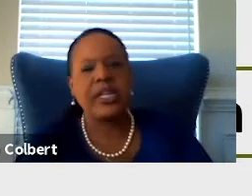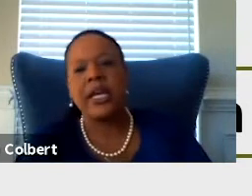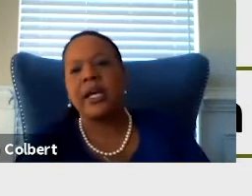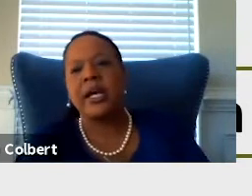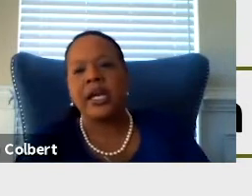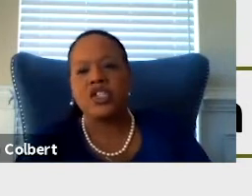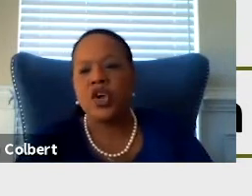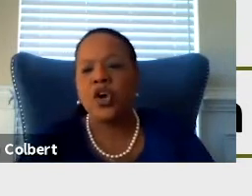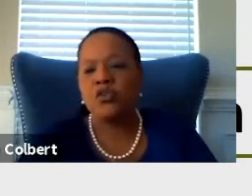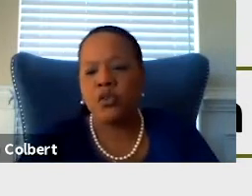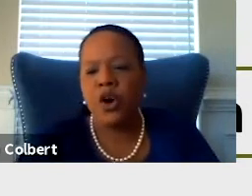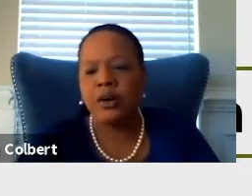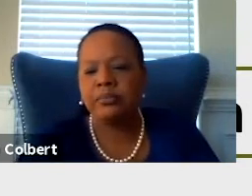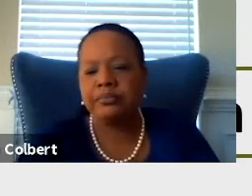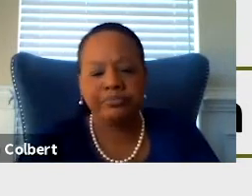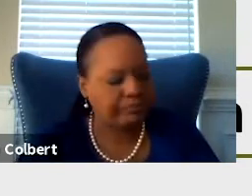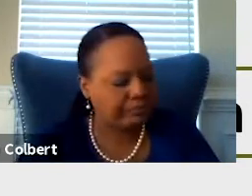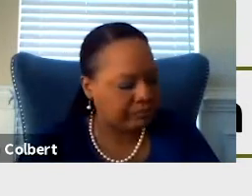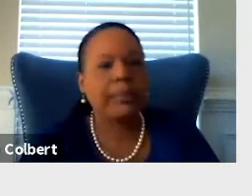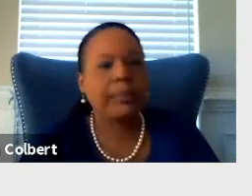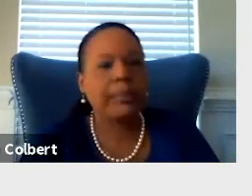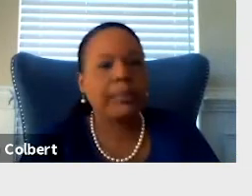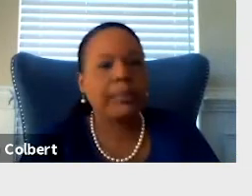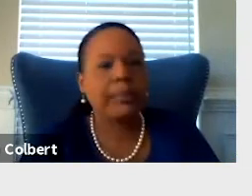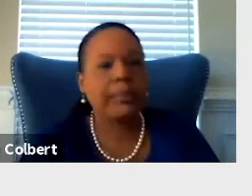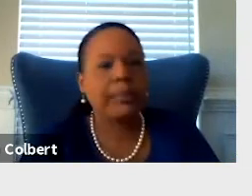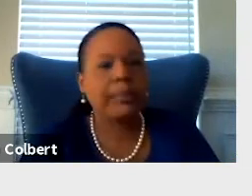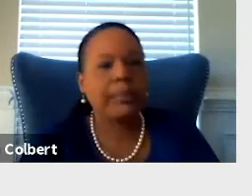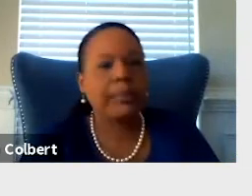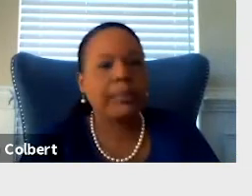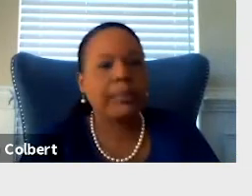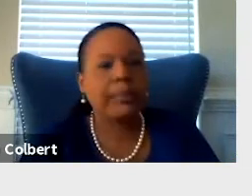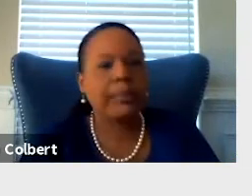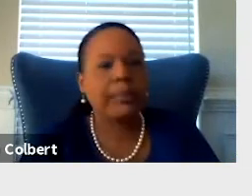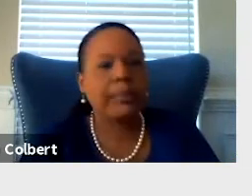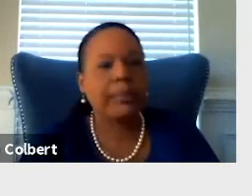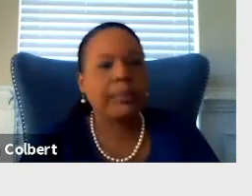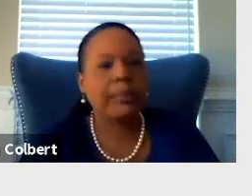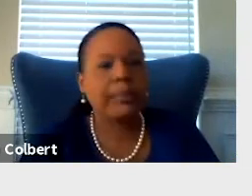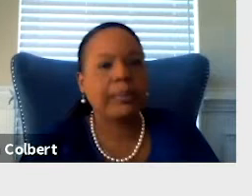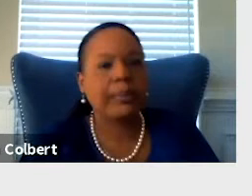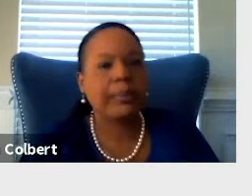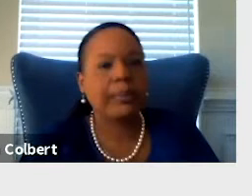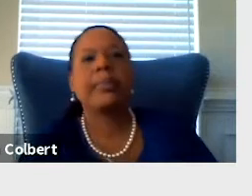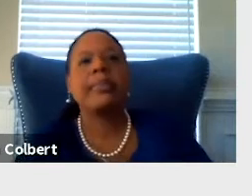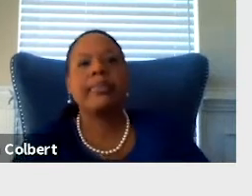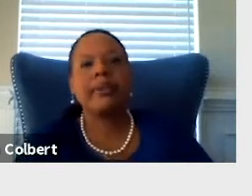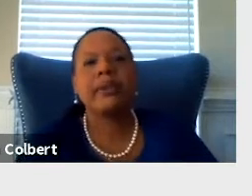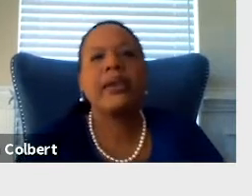NIH overall. [Slide: FY 2020 Supplemental Funding Bills]